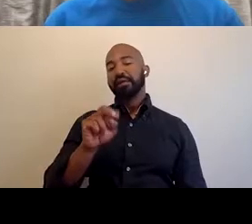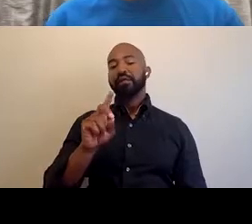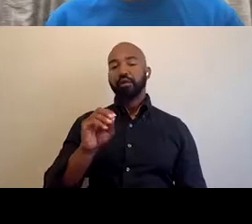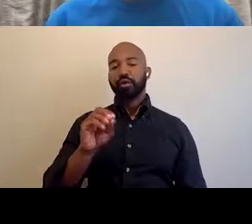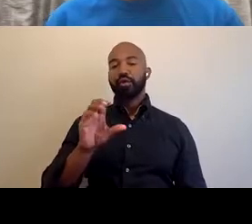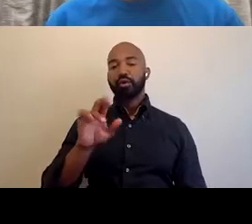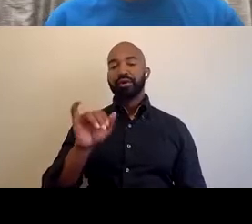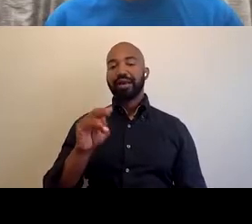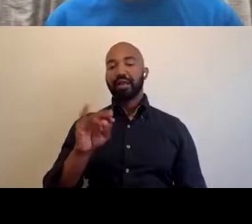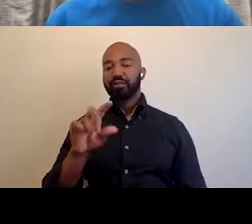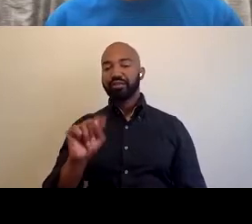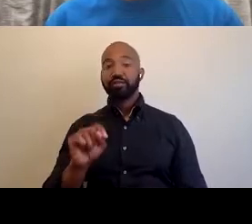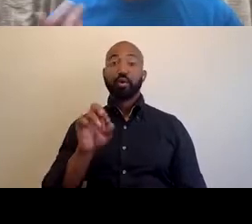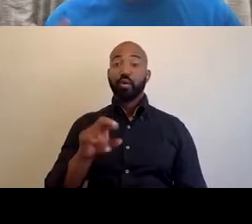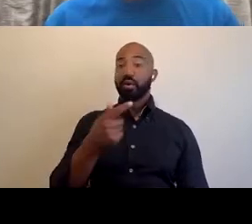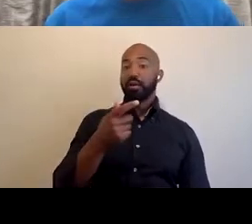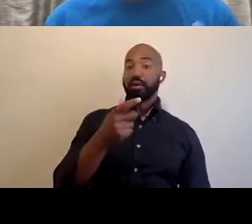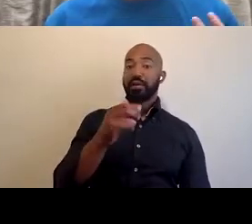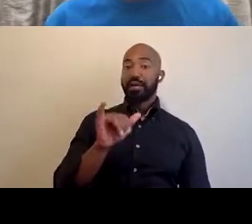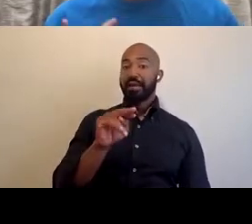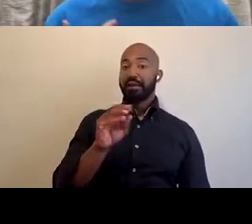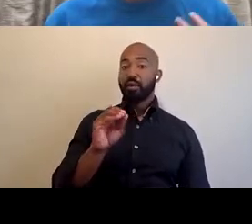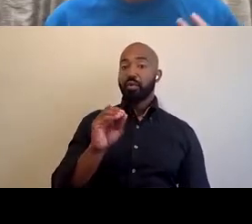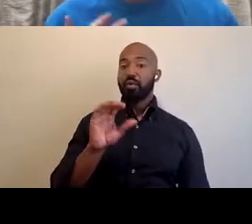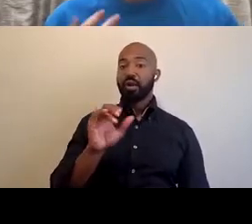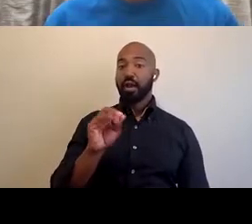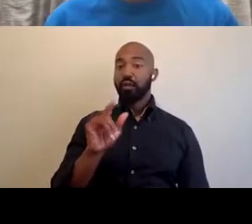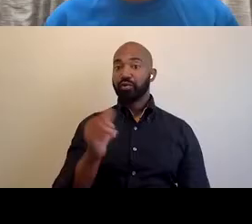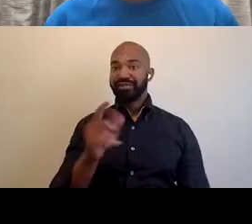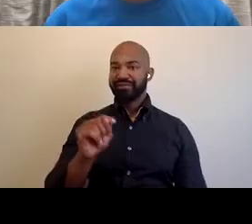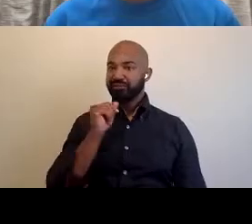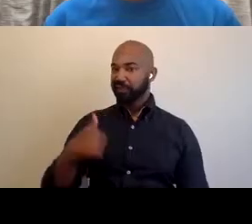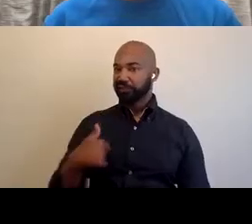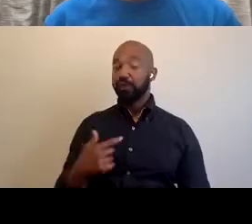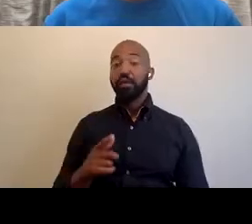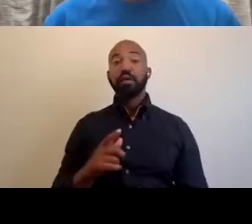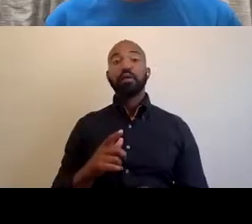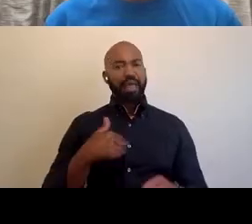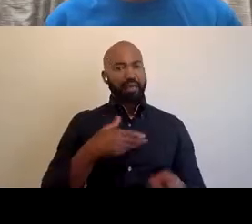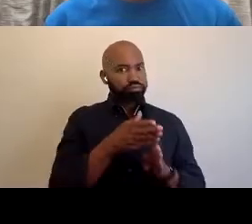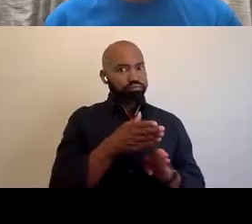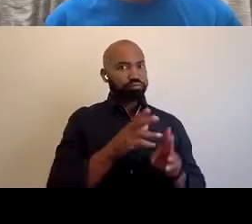have both of those roles for anyone who has very specific needs. And if anyone does have any questions,